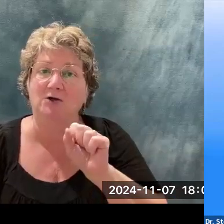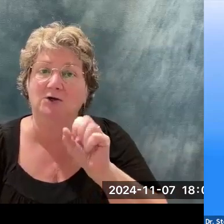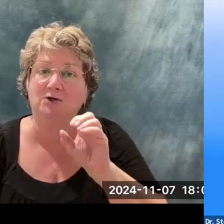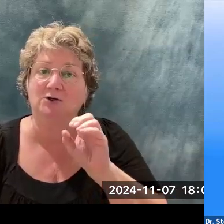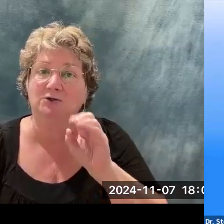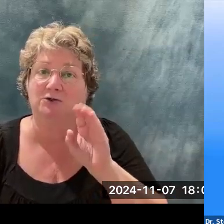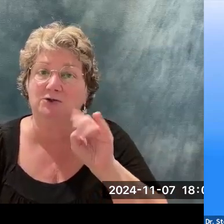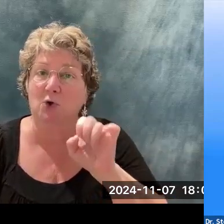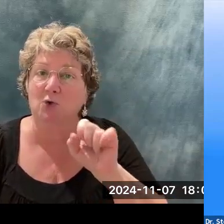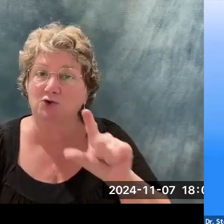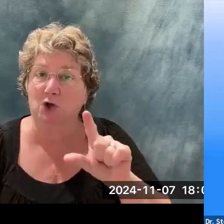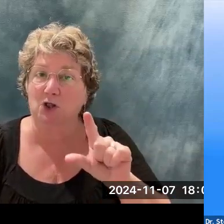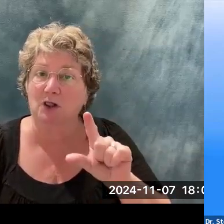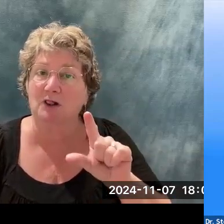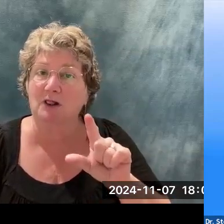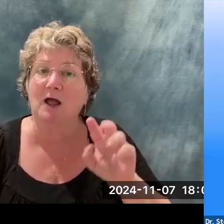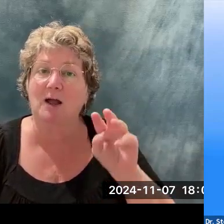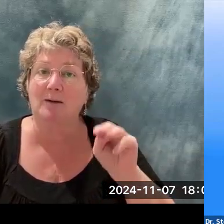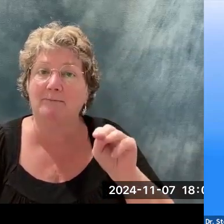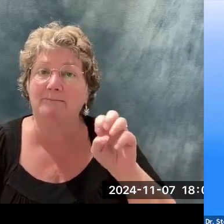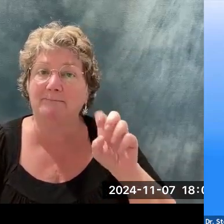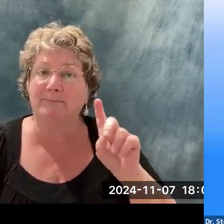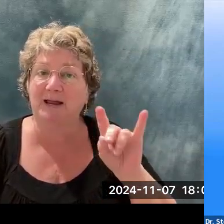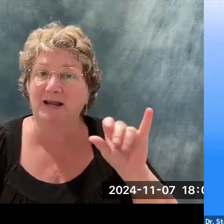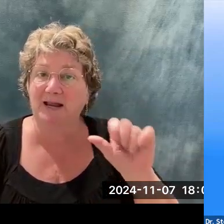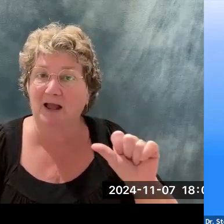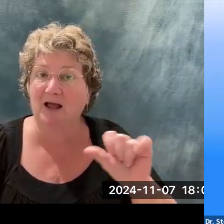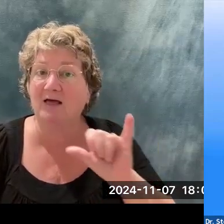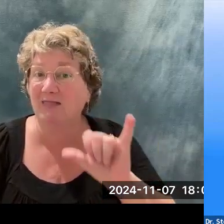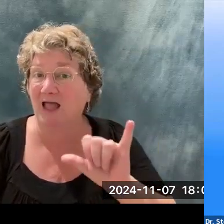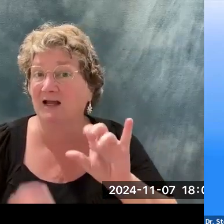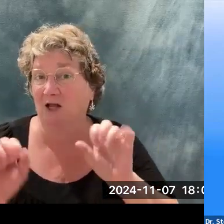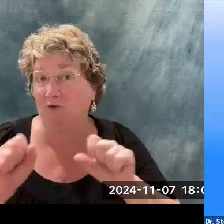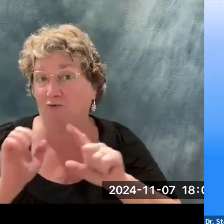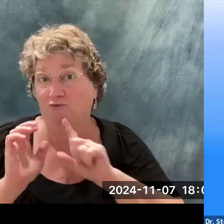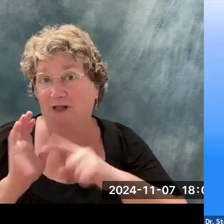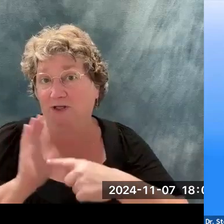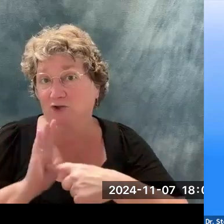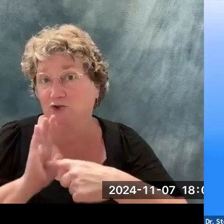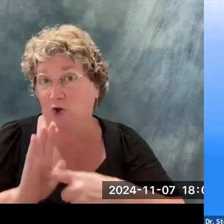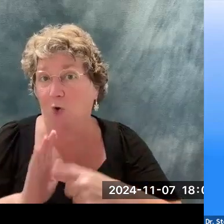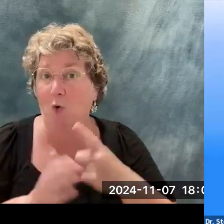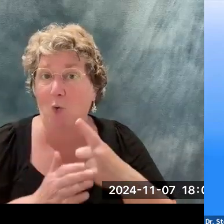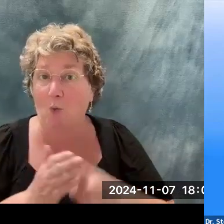into how they're feeling and what they're thinking and the networks that they're connecting with.